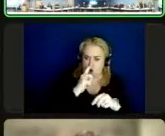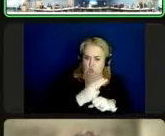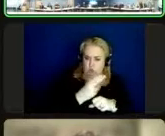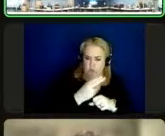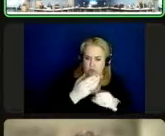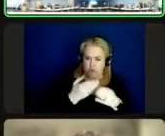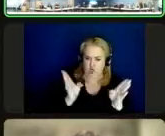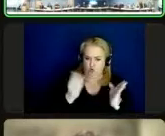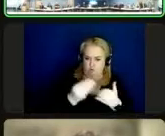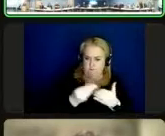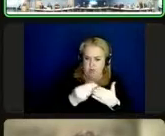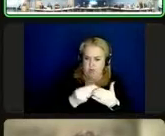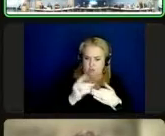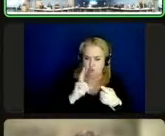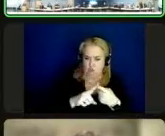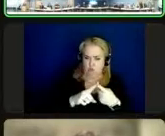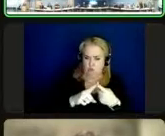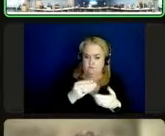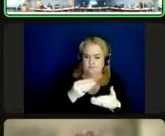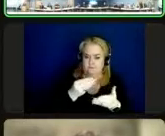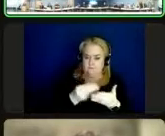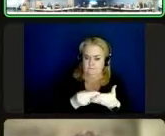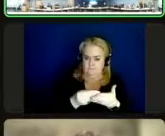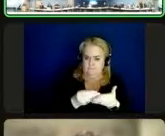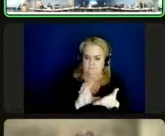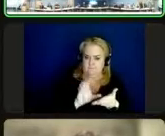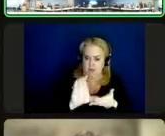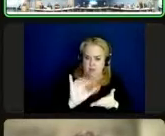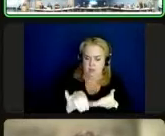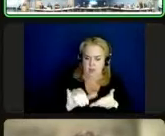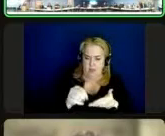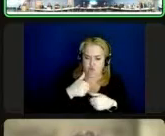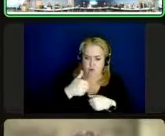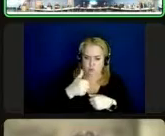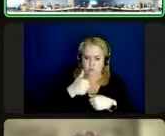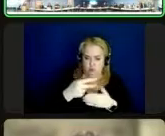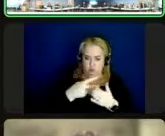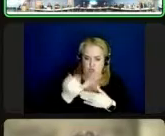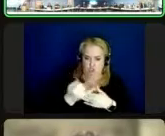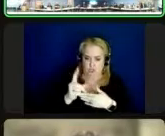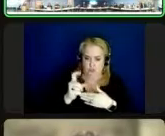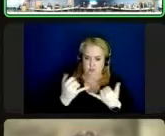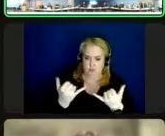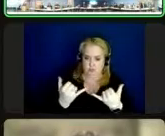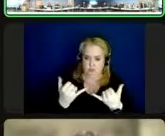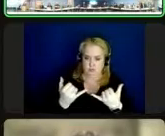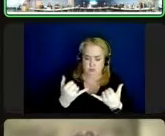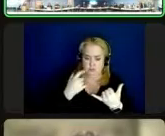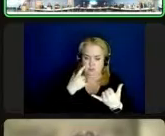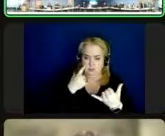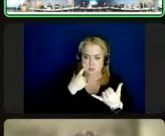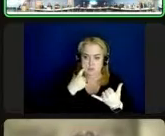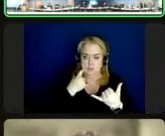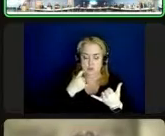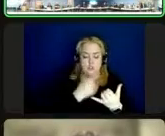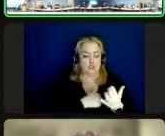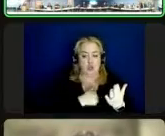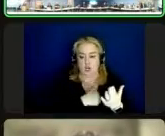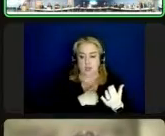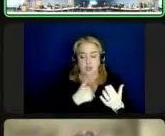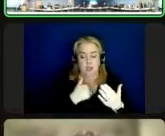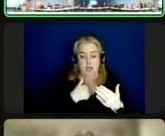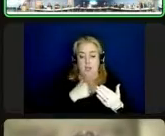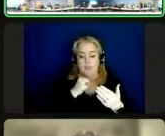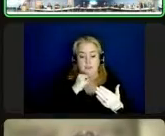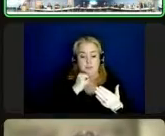IT'S TROUBLESOME.